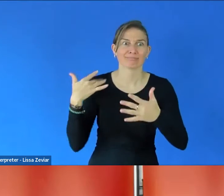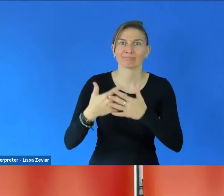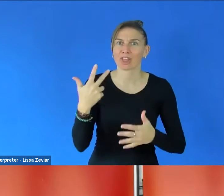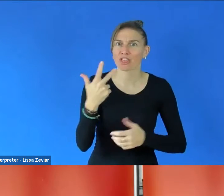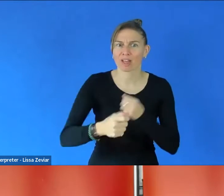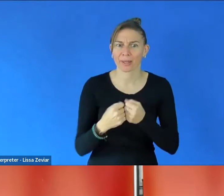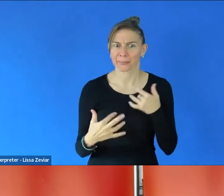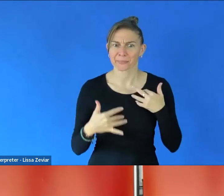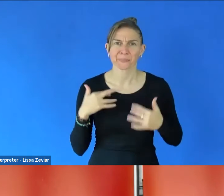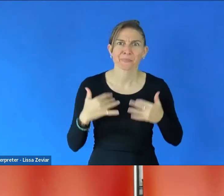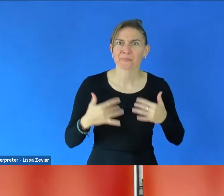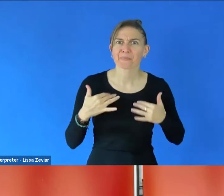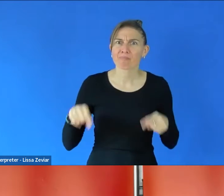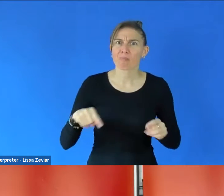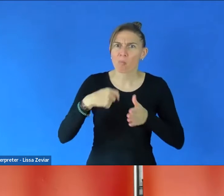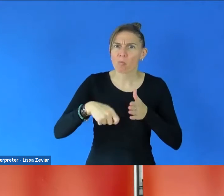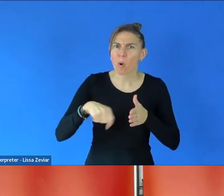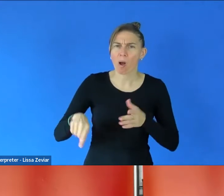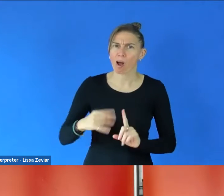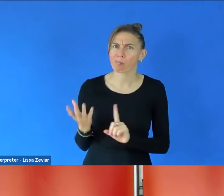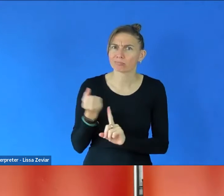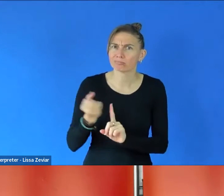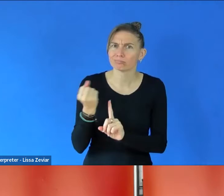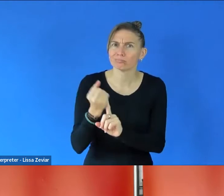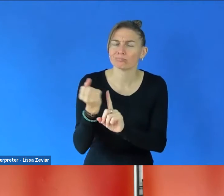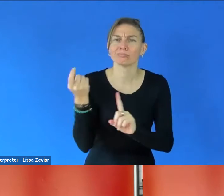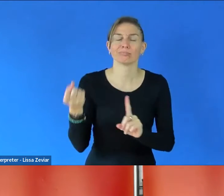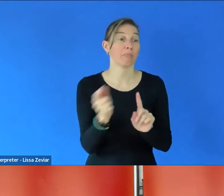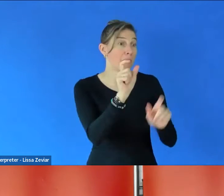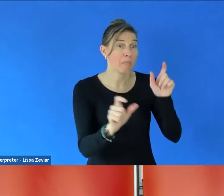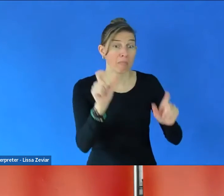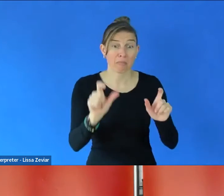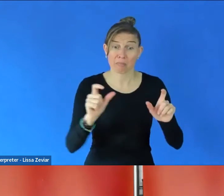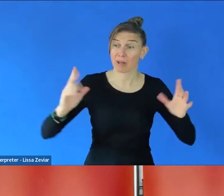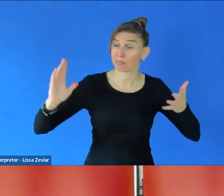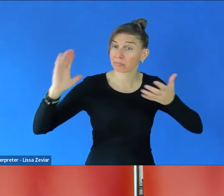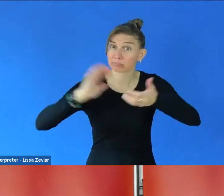to see how much the programme has achieved and how people have come together to reach them.